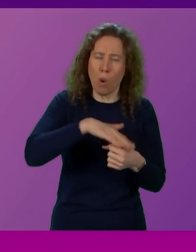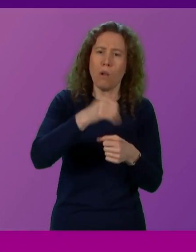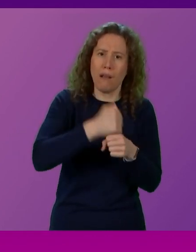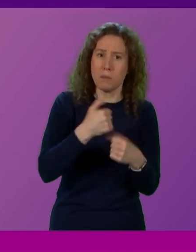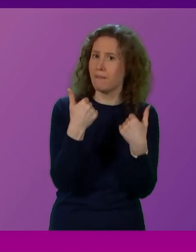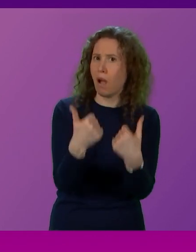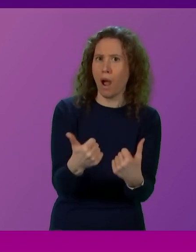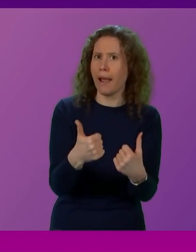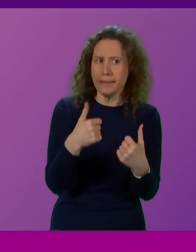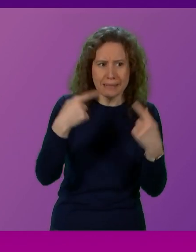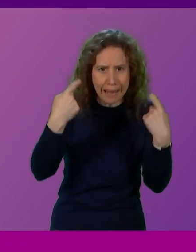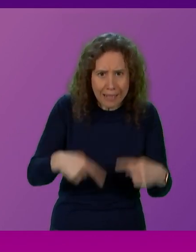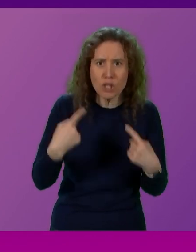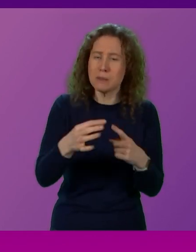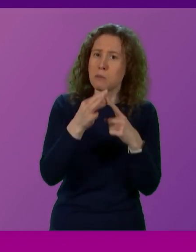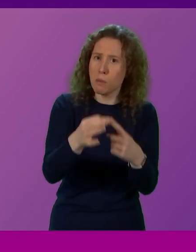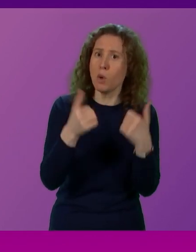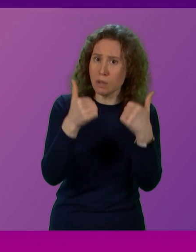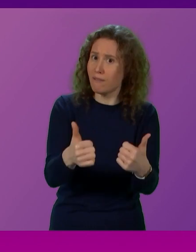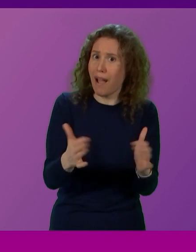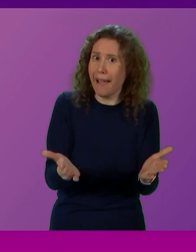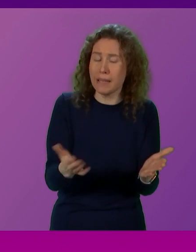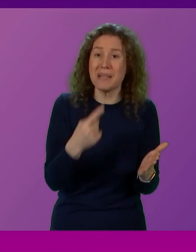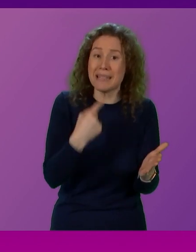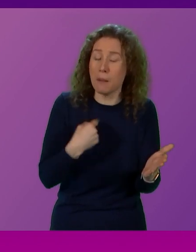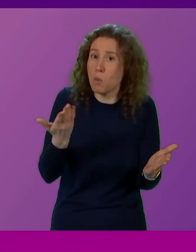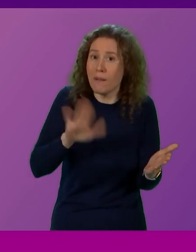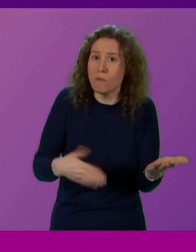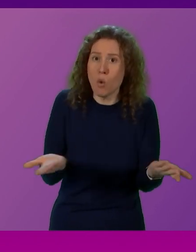that is a legitimate proposal to make, but he has to say where he wants us to take that